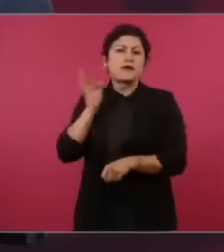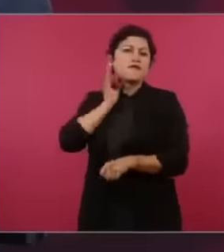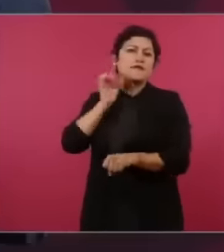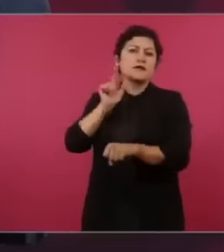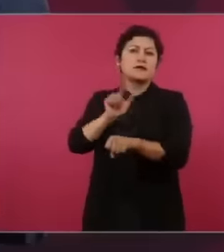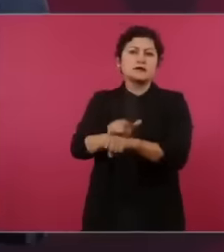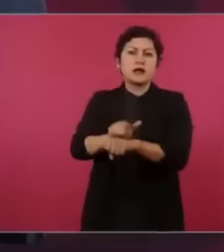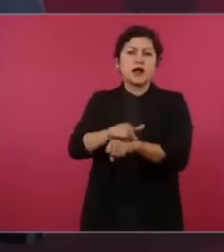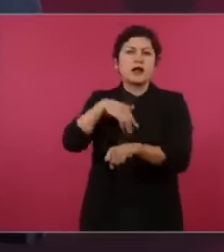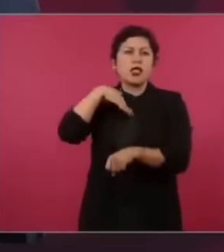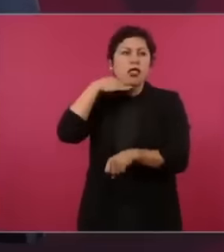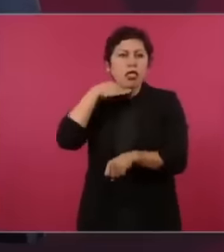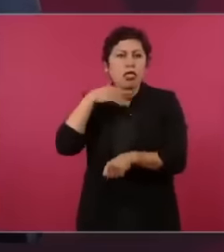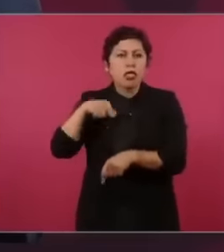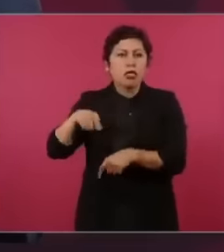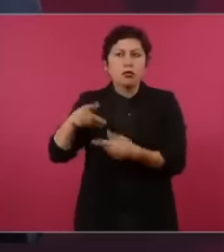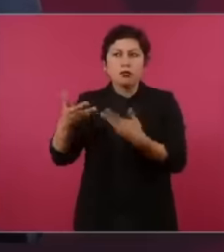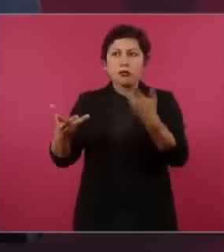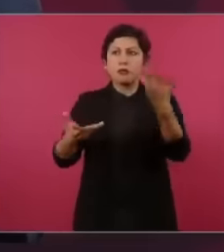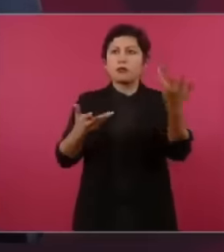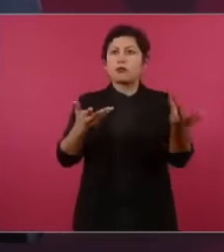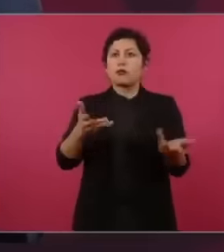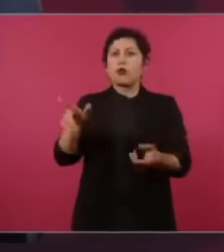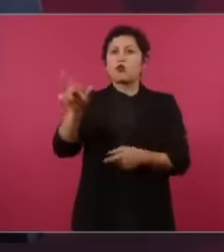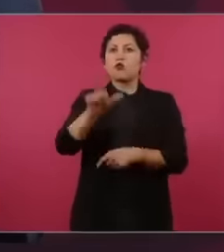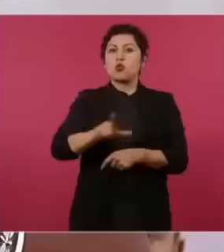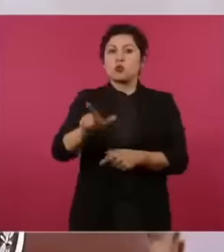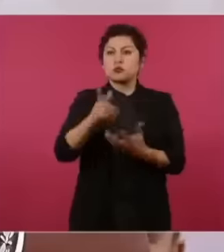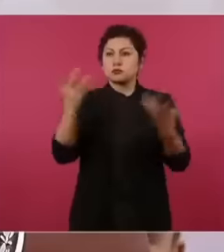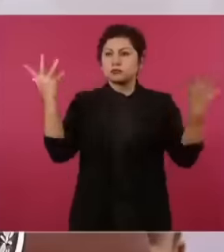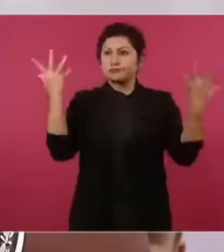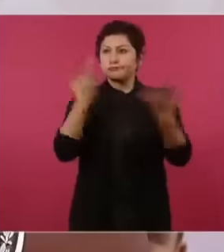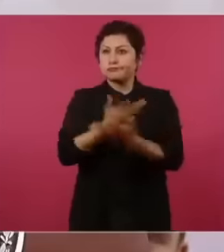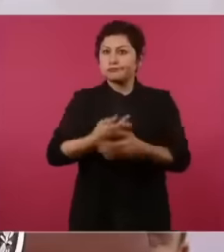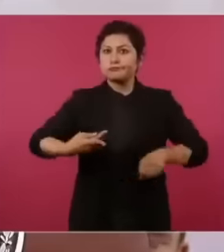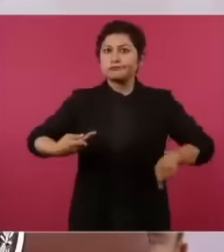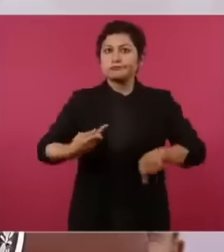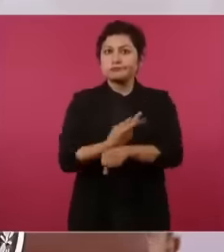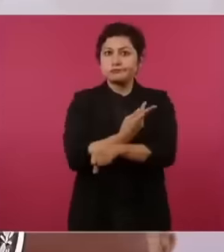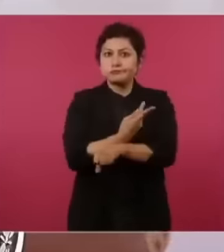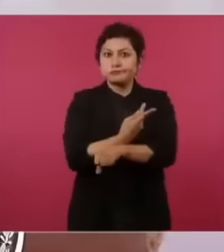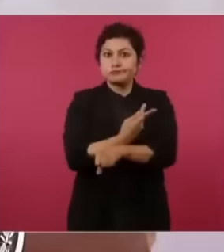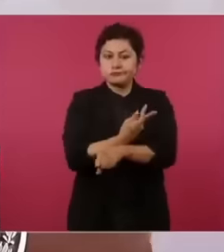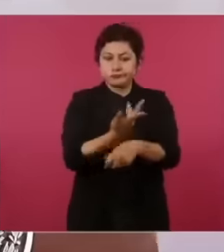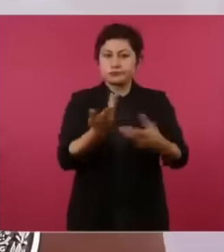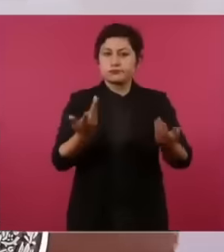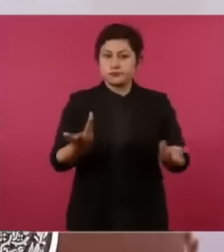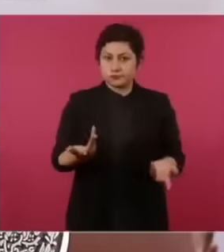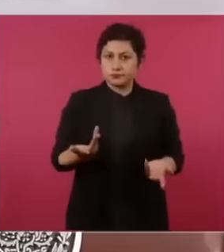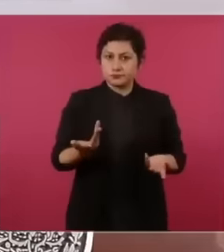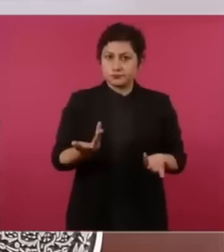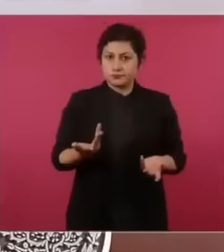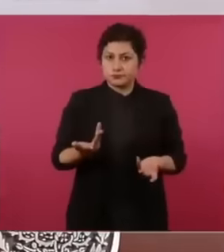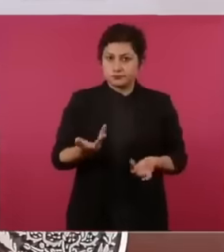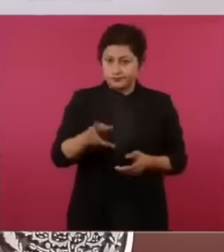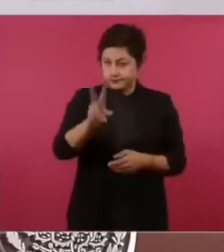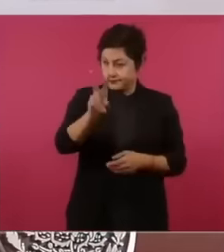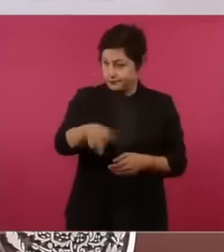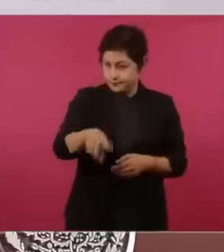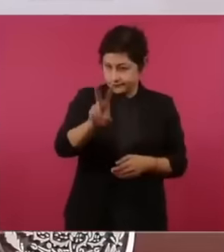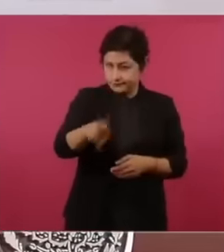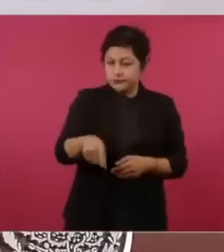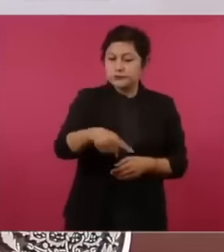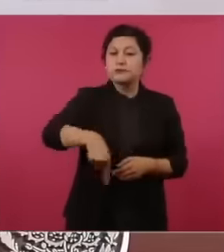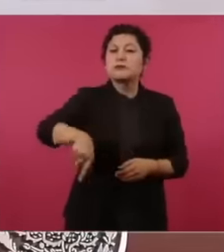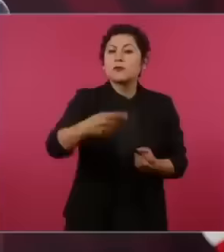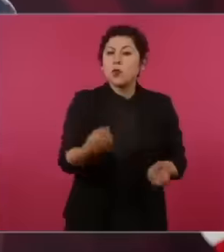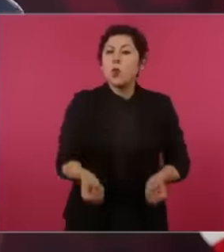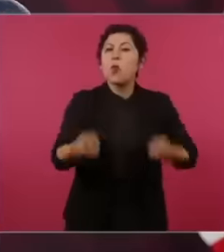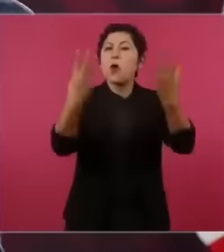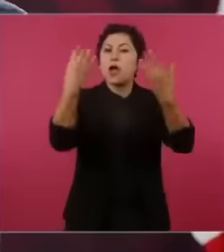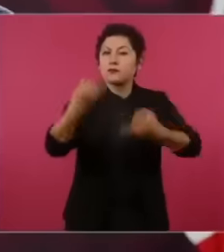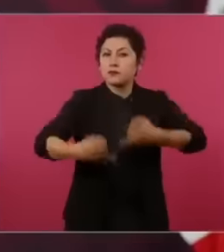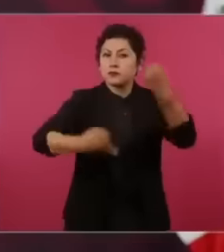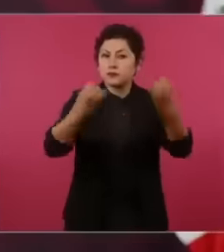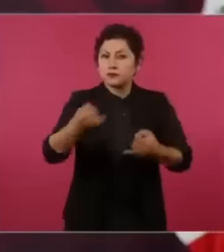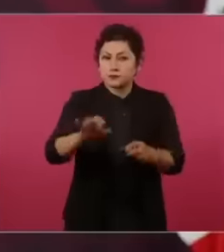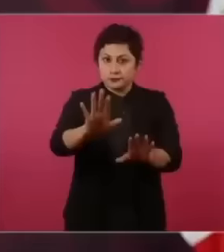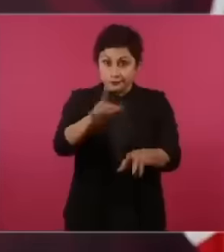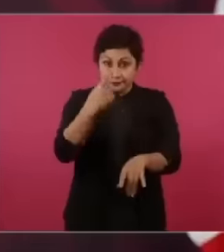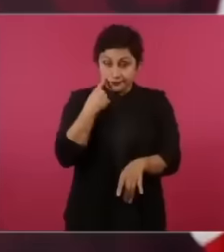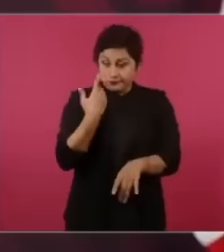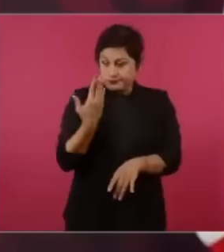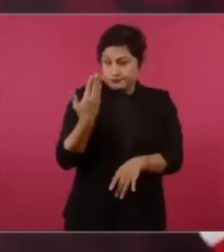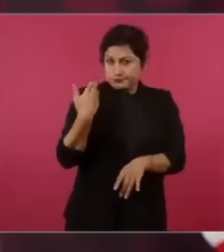state and how many judges there are. something happened lately that while they were looking to see if